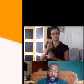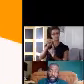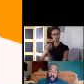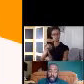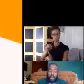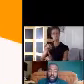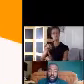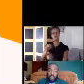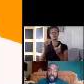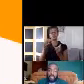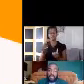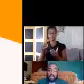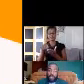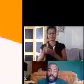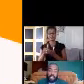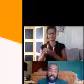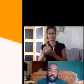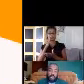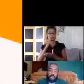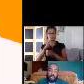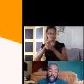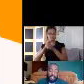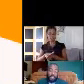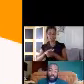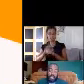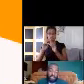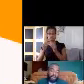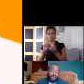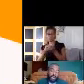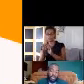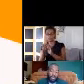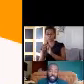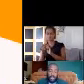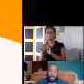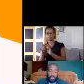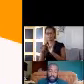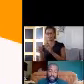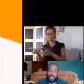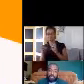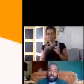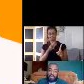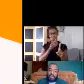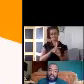play. So, it, organizational, or anti-racist organizational change is what making those